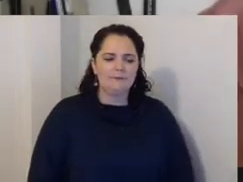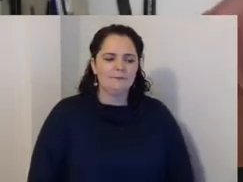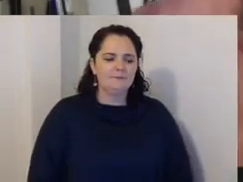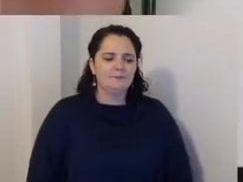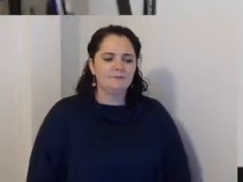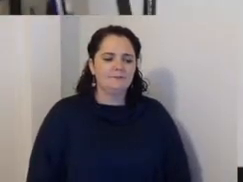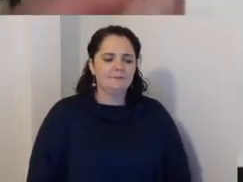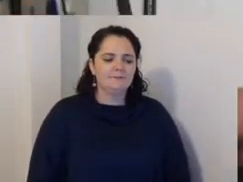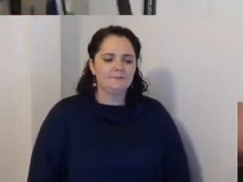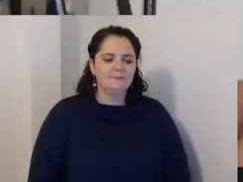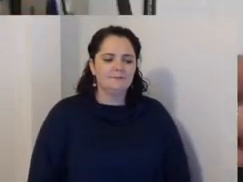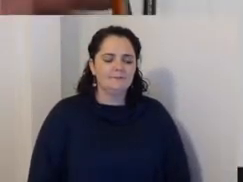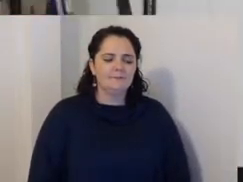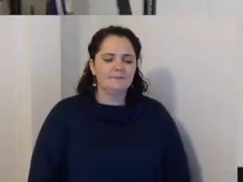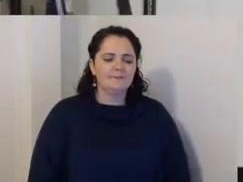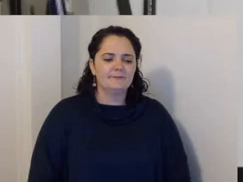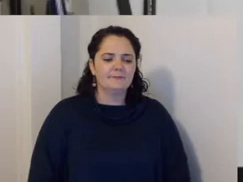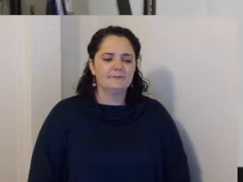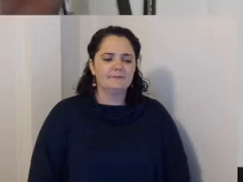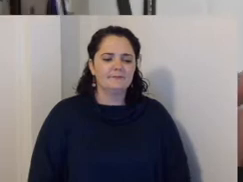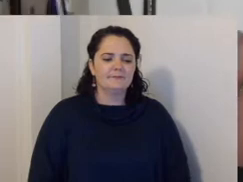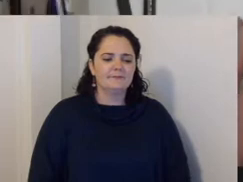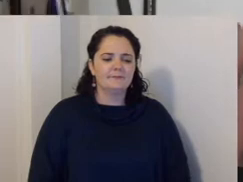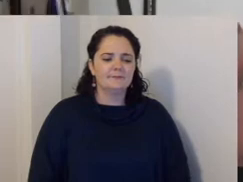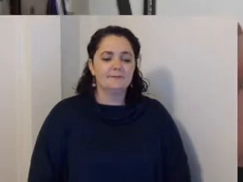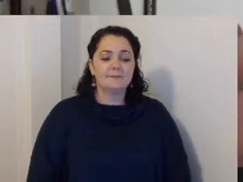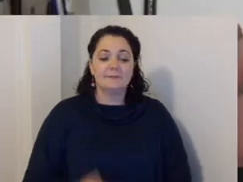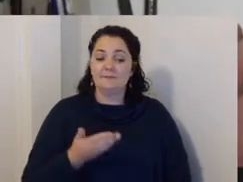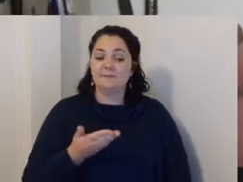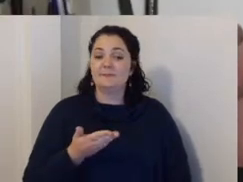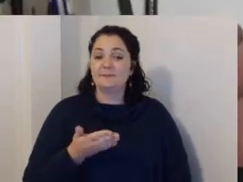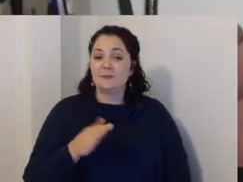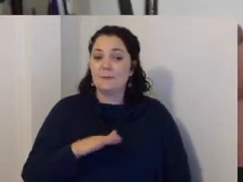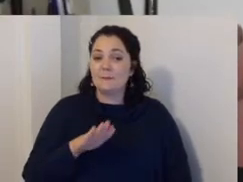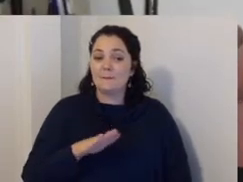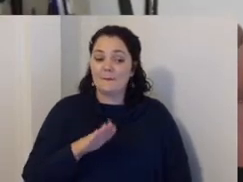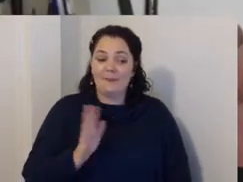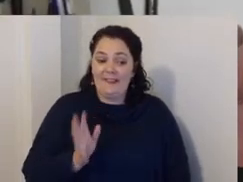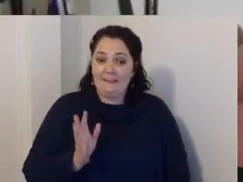okay and now I'm going to use my finger and I'm just going to rub over it just like that